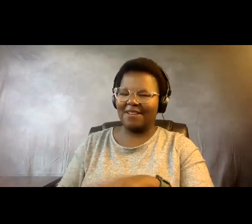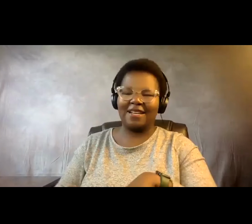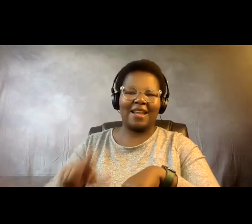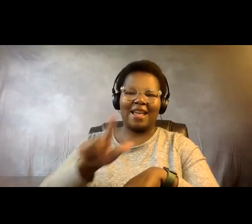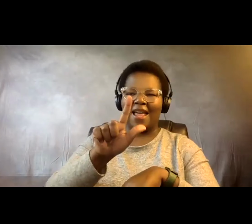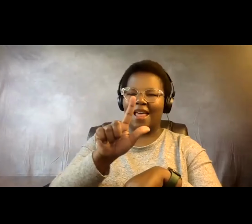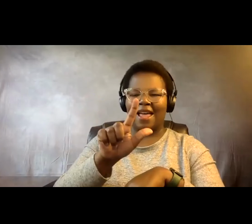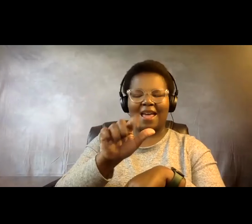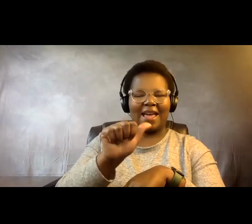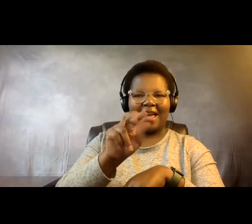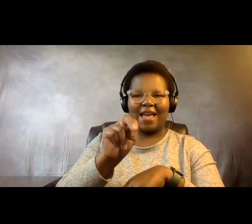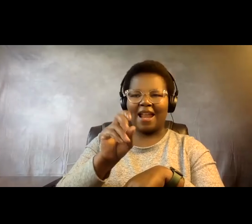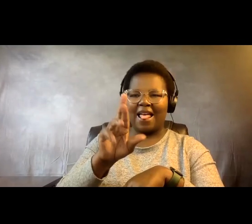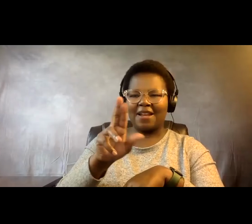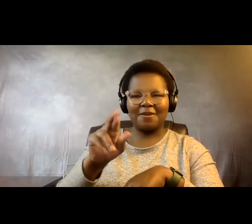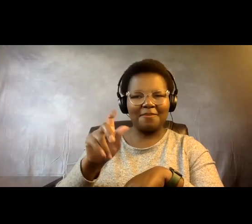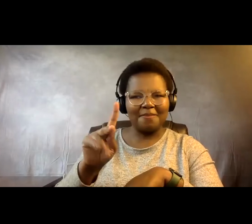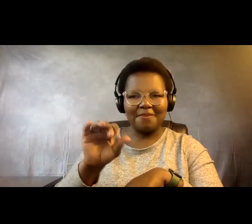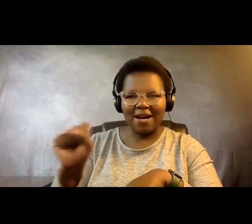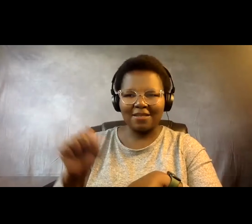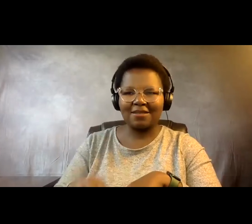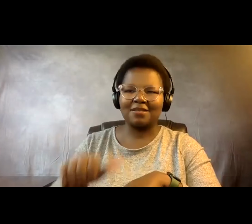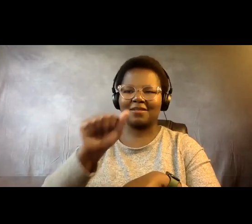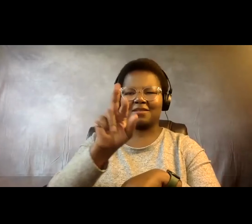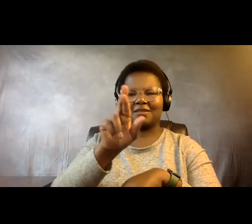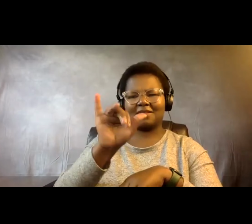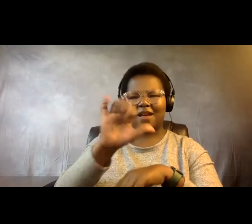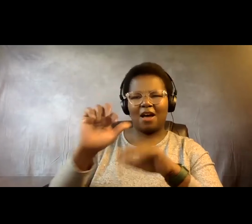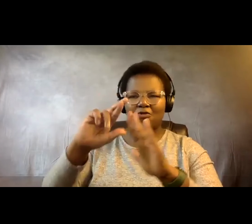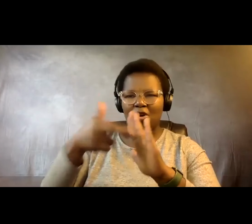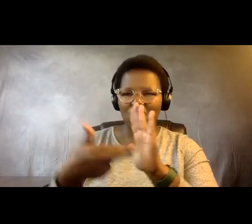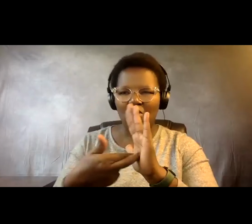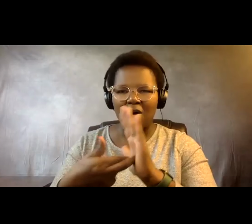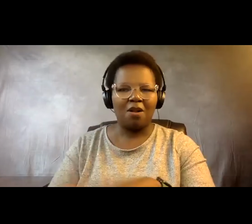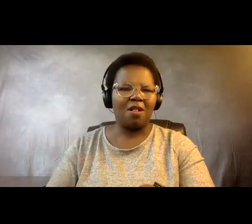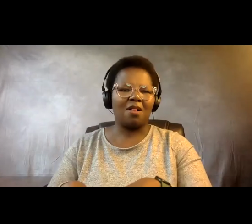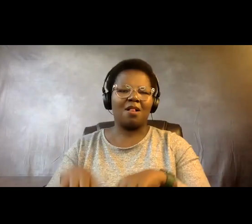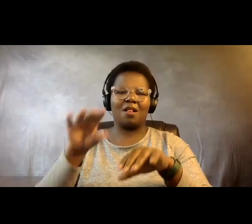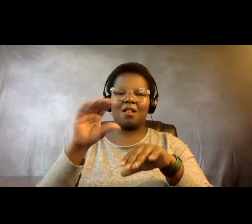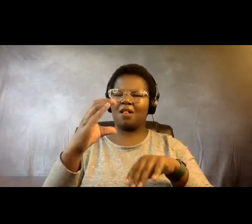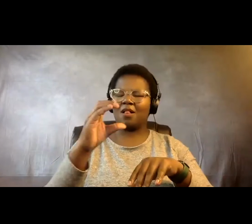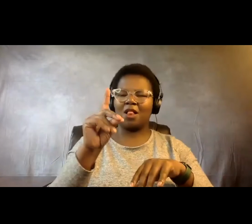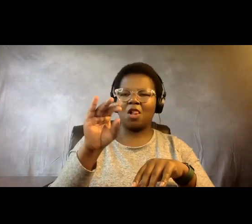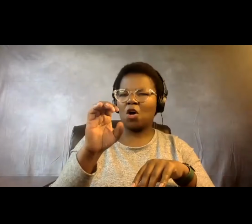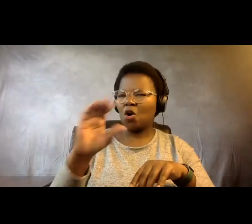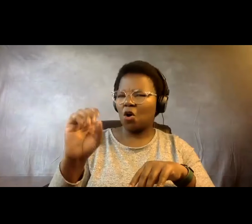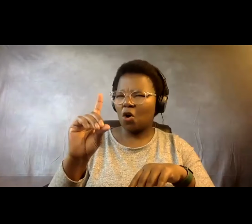go deeper into the documentation of the code, how it's supposed to be implemented. Then you have